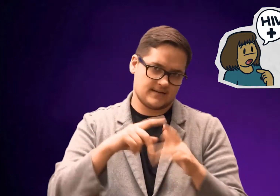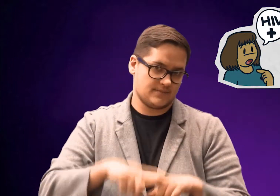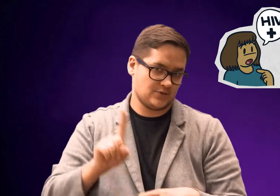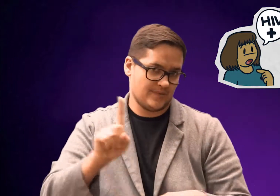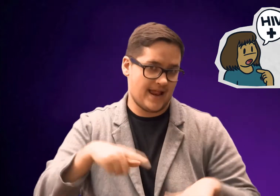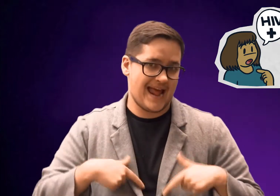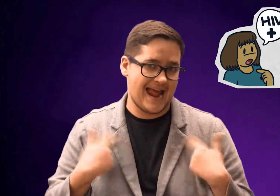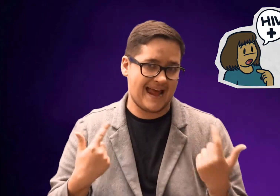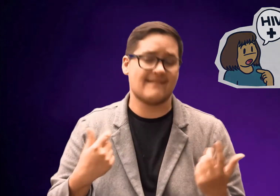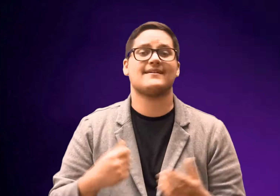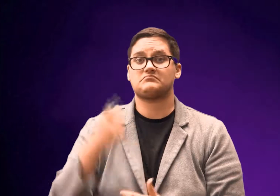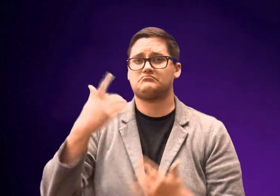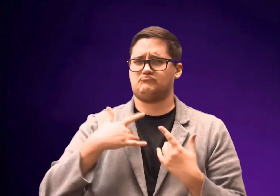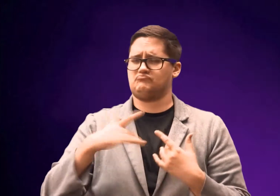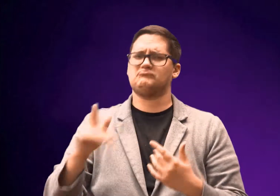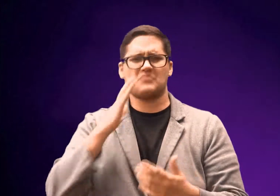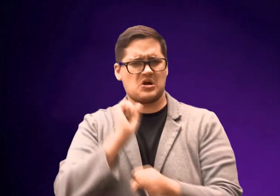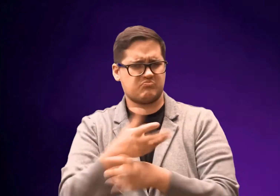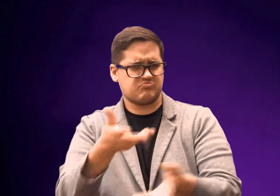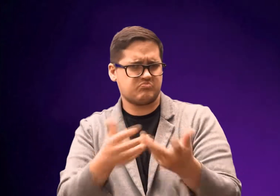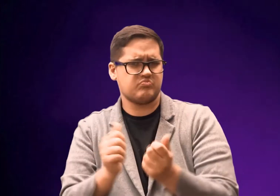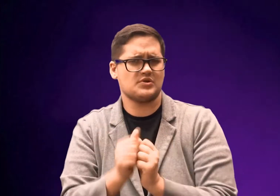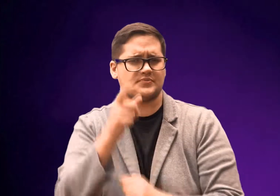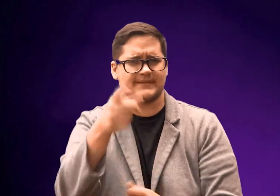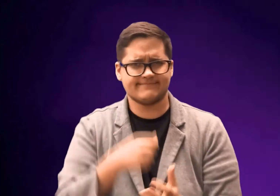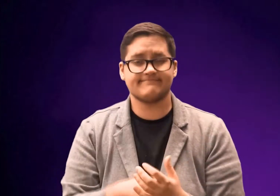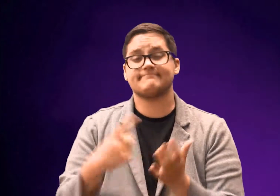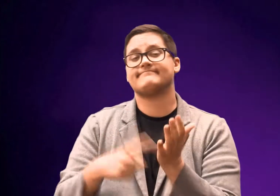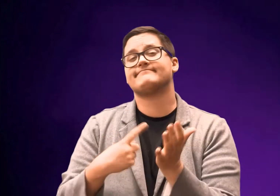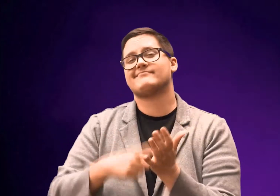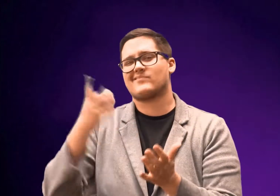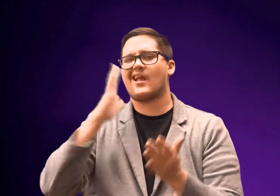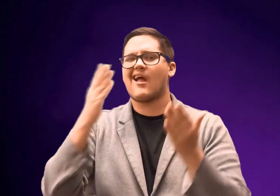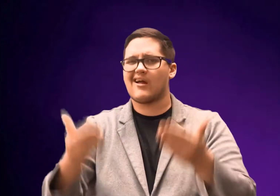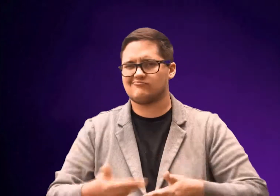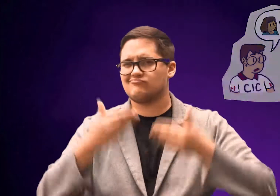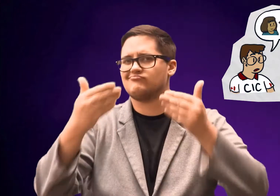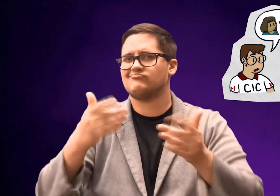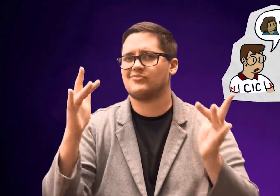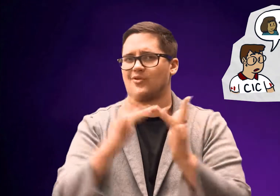Again, it depends on where you live. While these authorities will generally work with you, they may sometimes have to contact